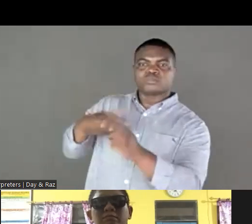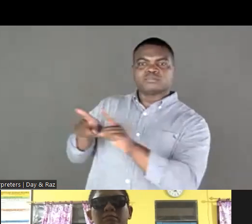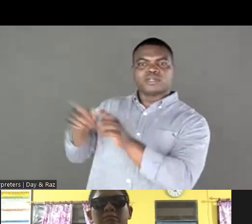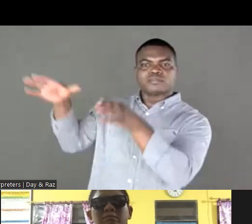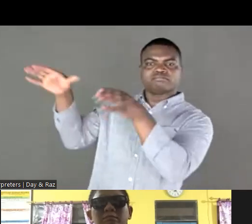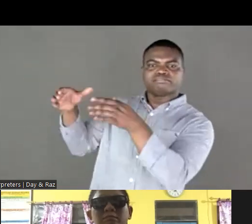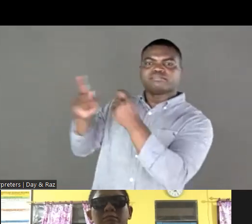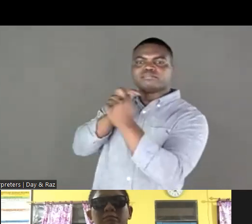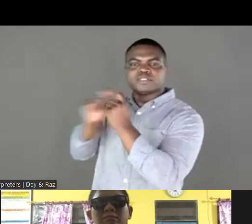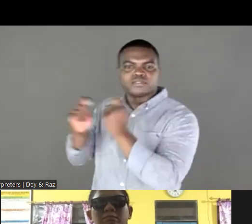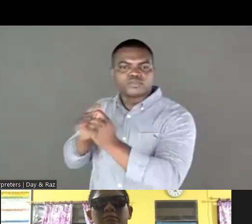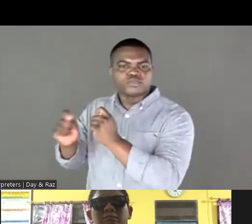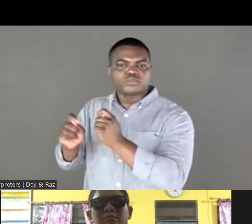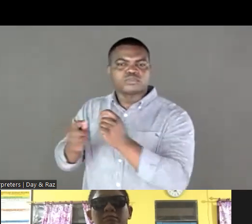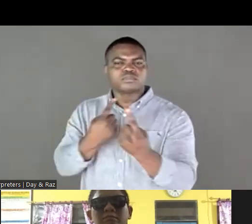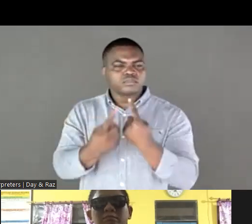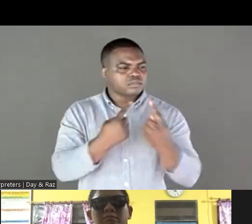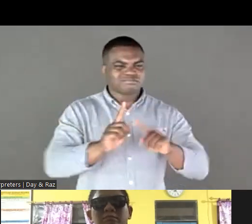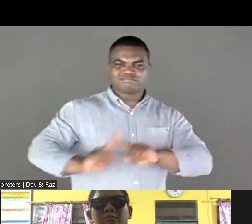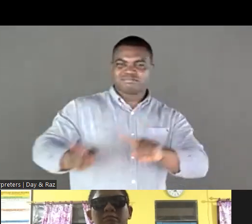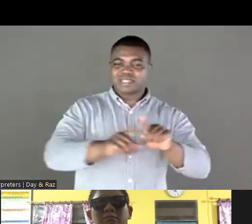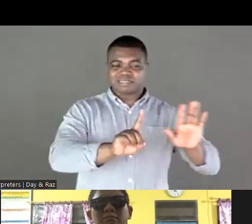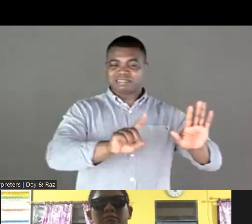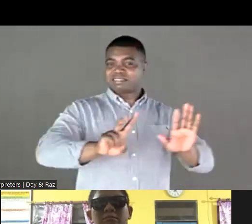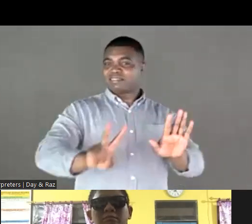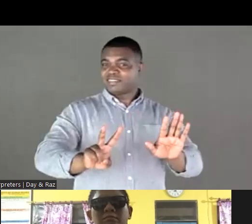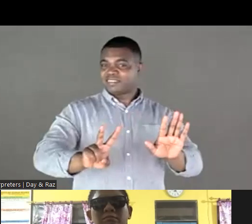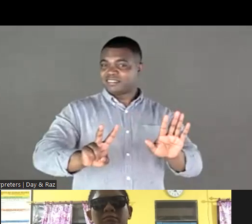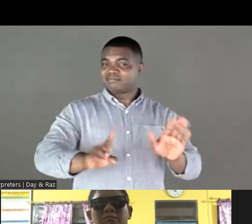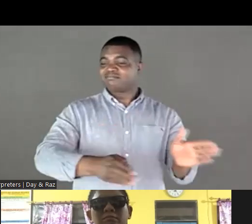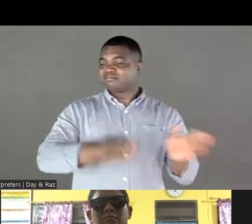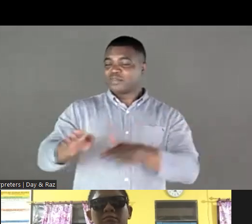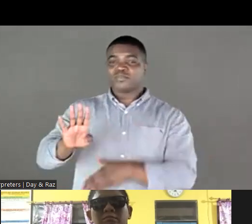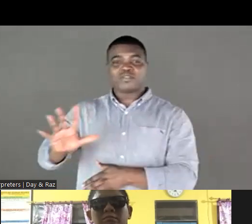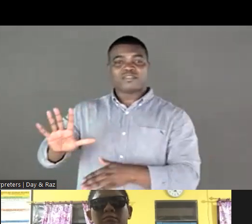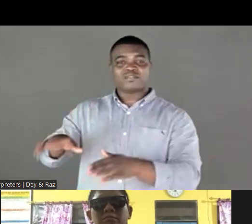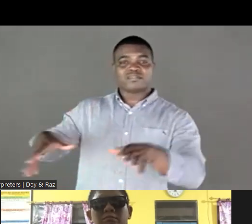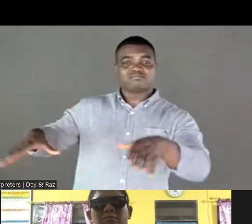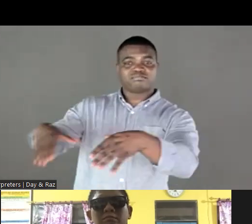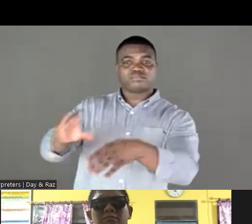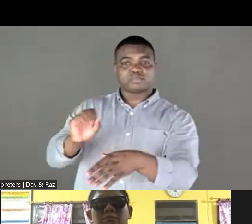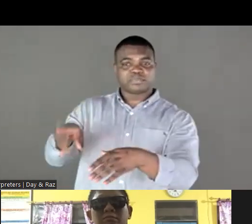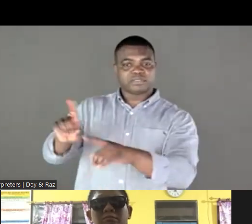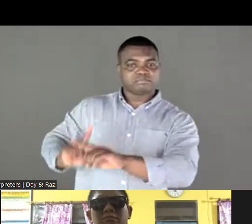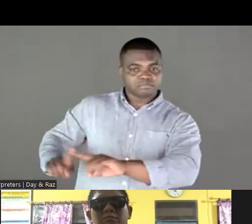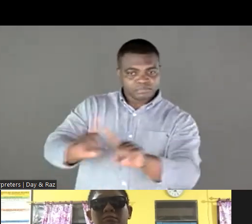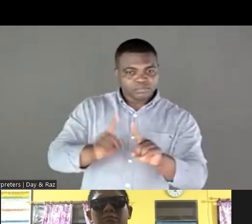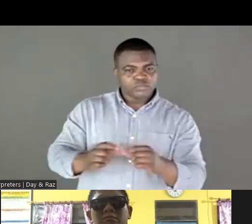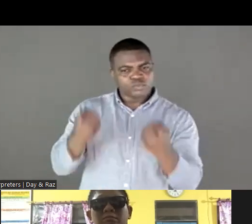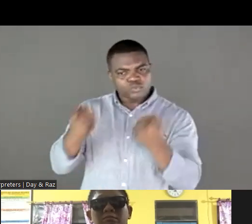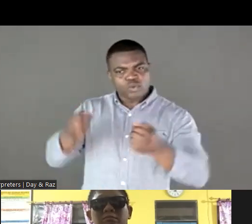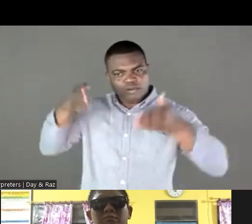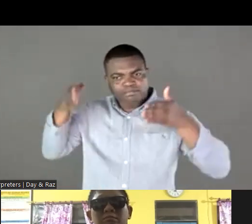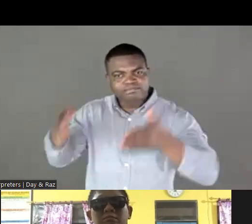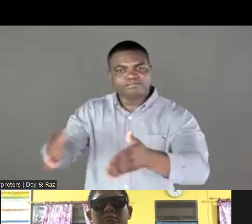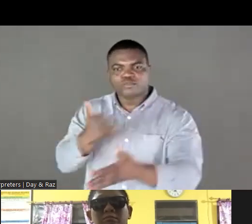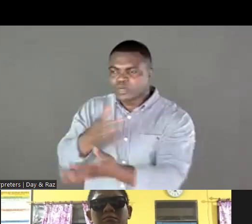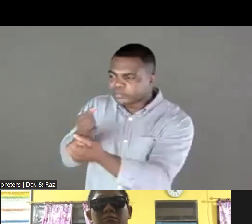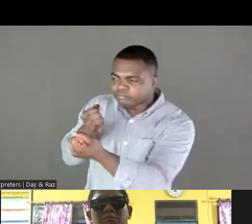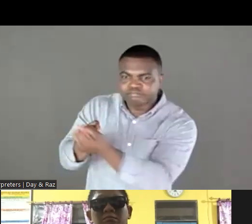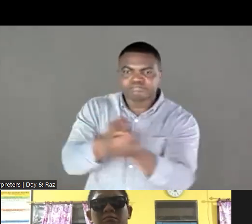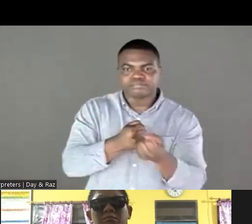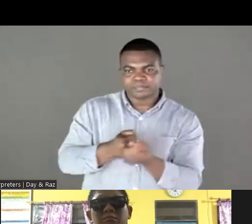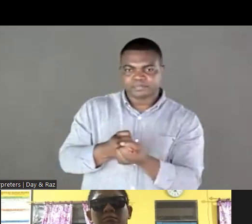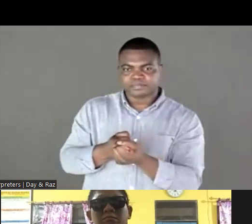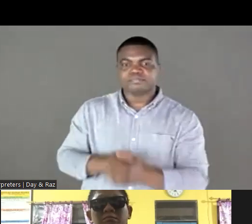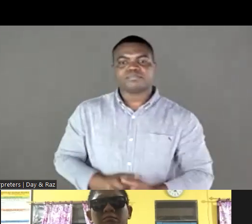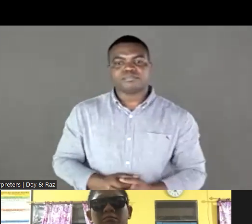study as well. Some of the key findings was that the donors tend to fund INGOs, intermediaries,